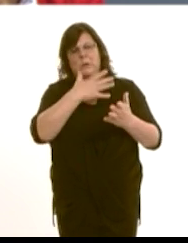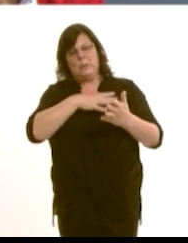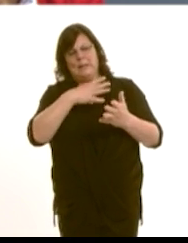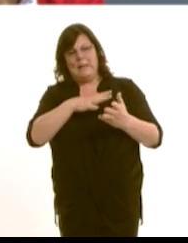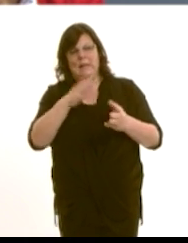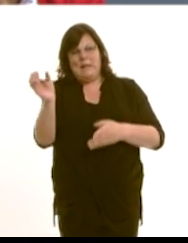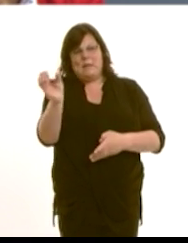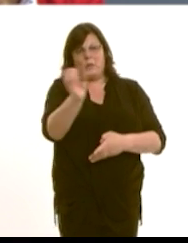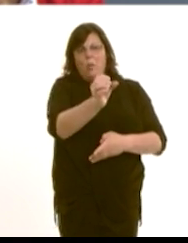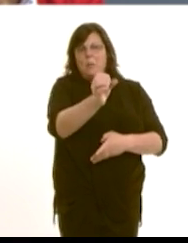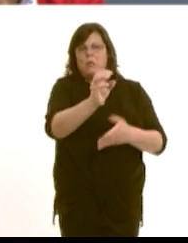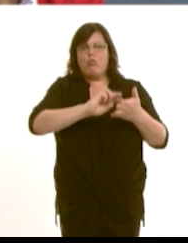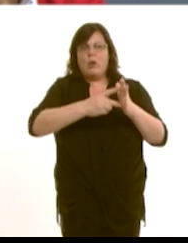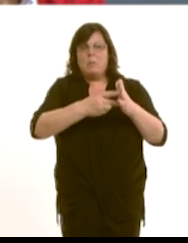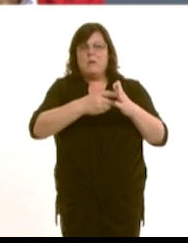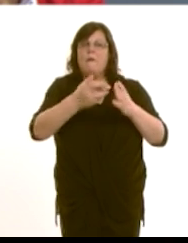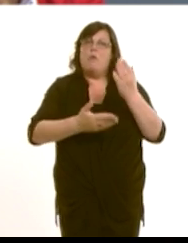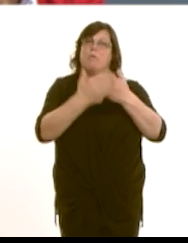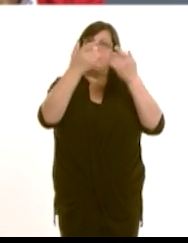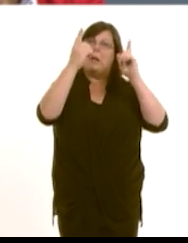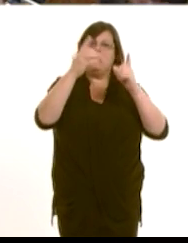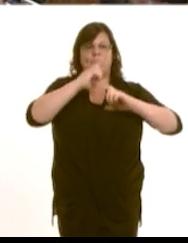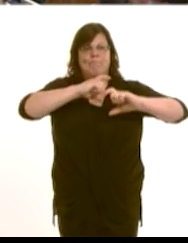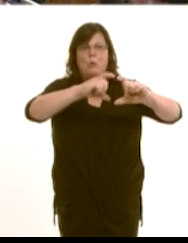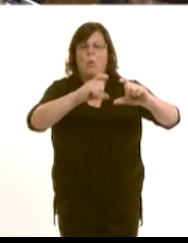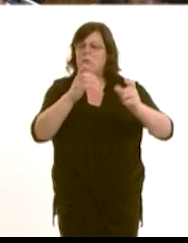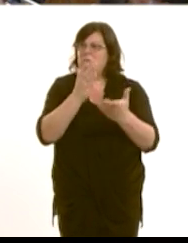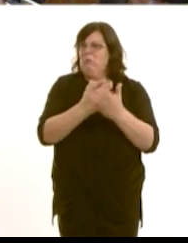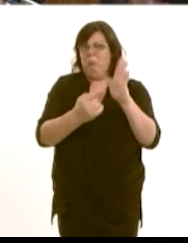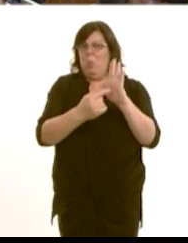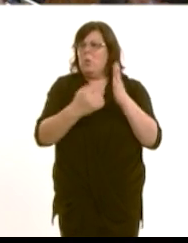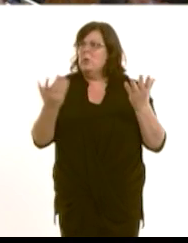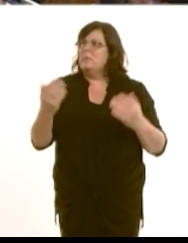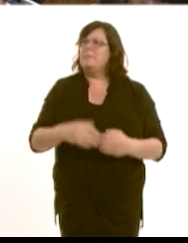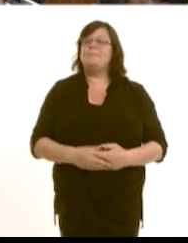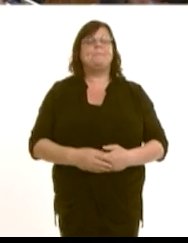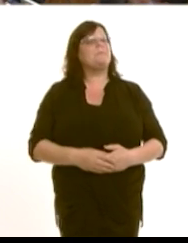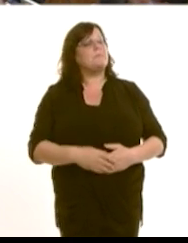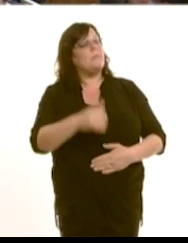arrangement for senior managers to work on that bid? Carwyn Jones: Well, two things: the Secretary is meeting with the management buy-out team